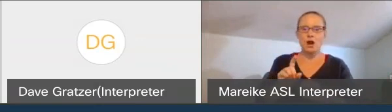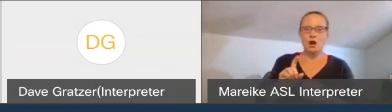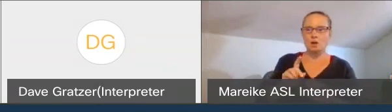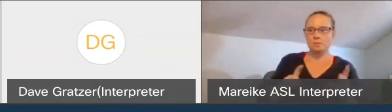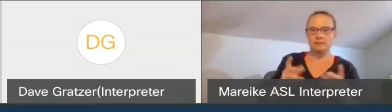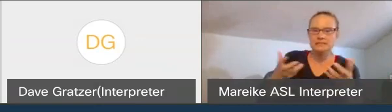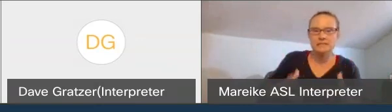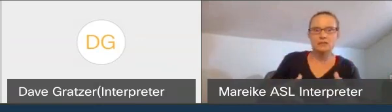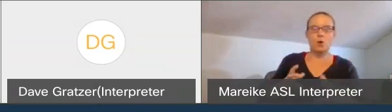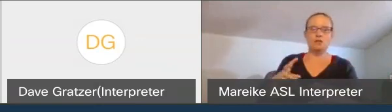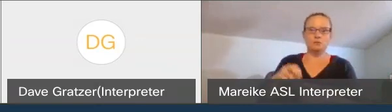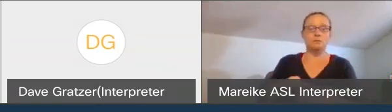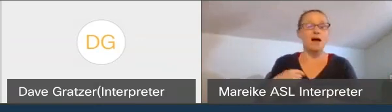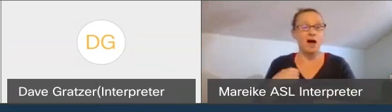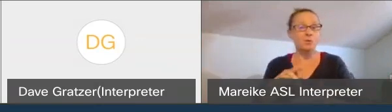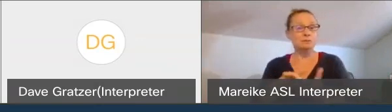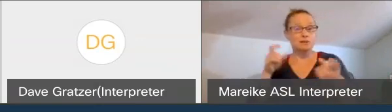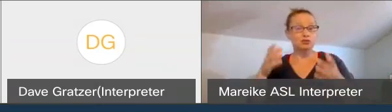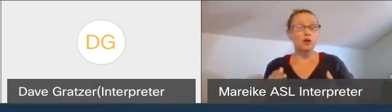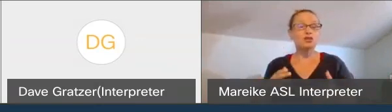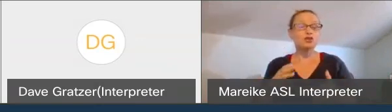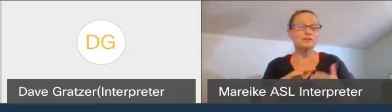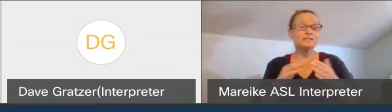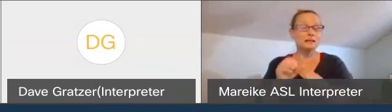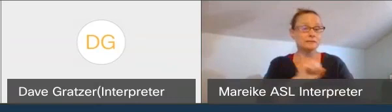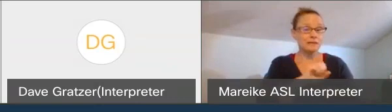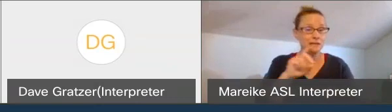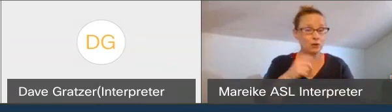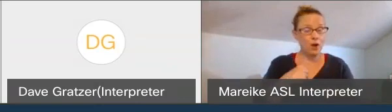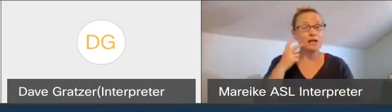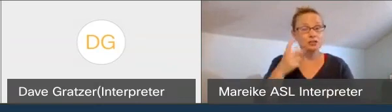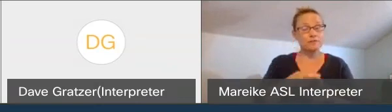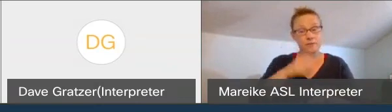I was a Medical Director at the City of San Diego and I saw it from the fire department point of view.